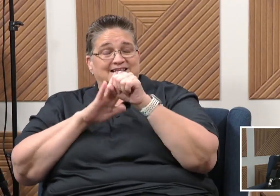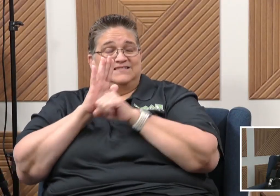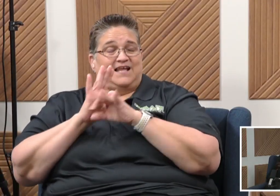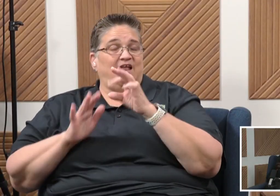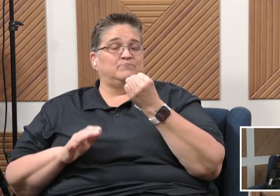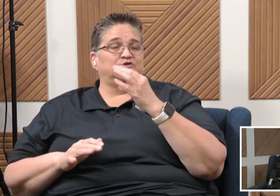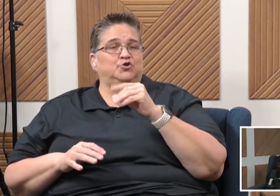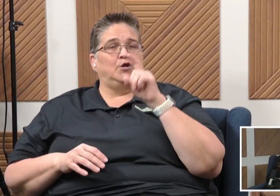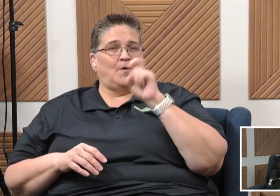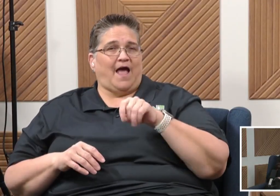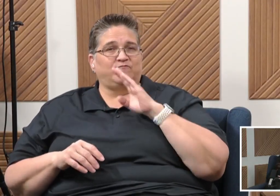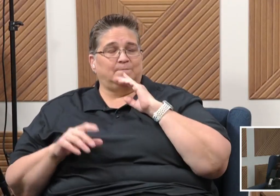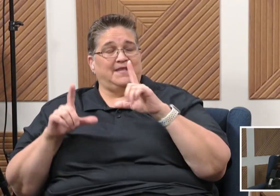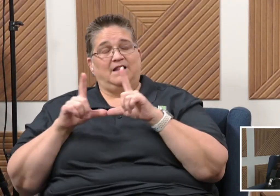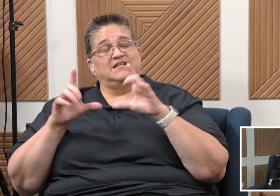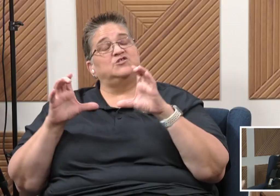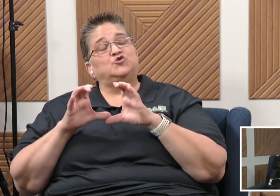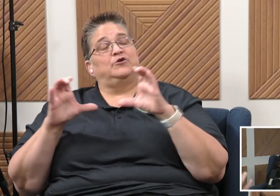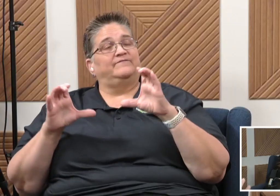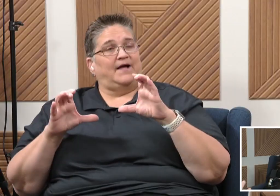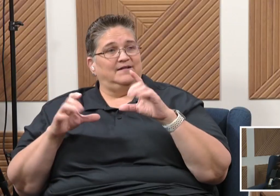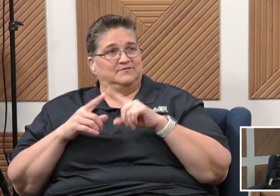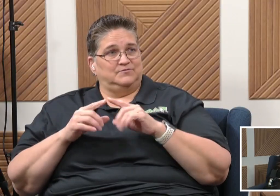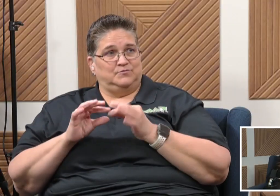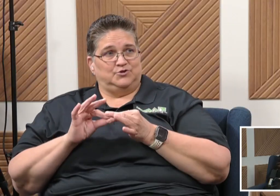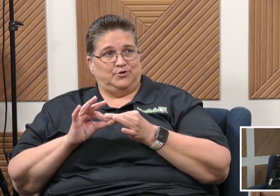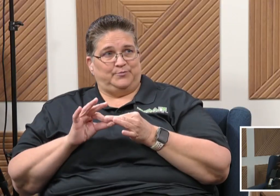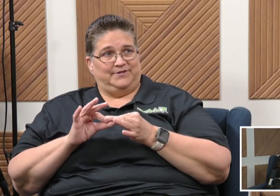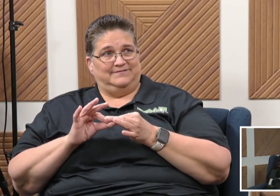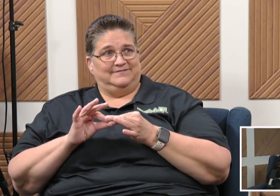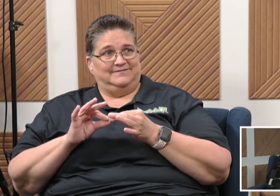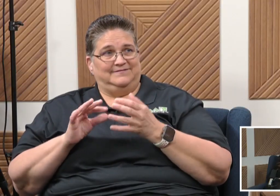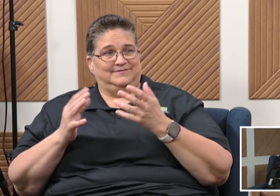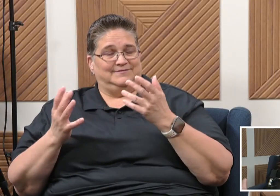To work within the state of Missouri, you have to be licensed and certified to work.